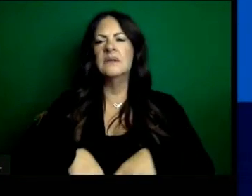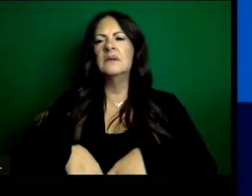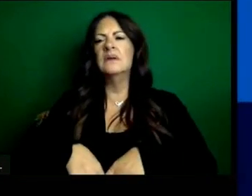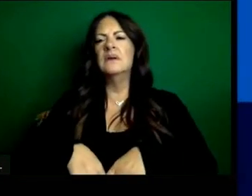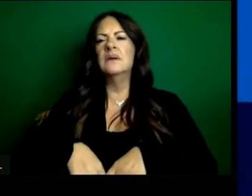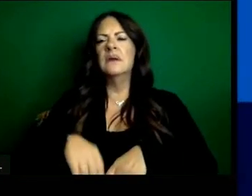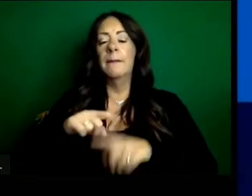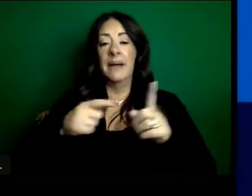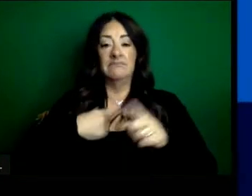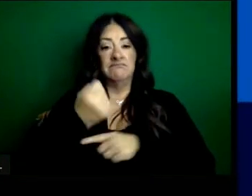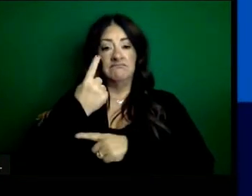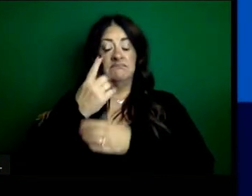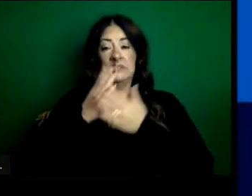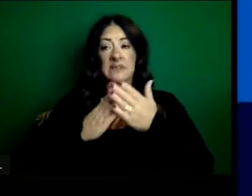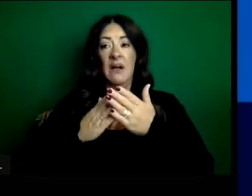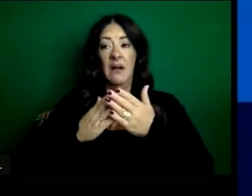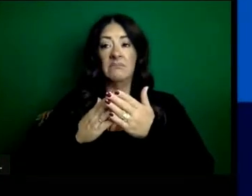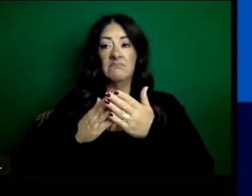AND CREATE WHAT I CALL